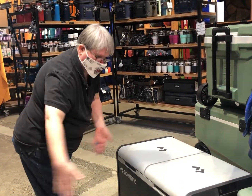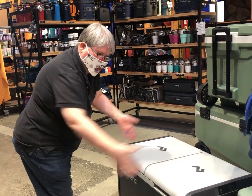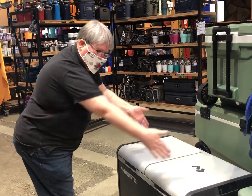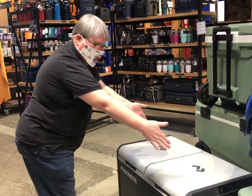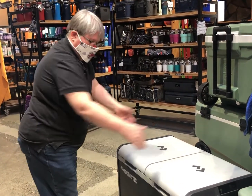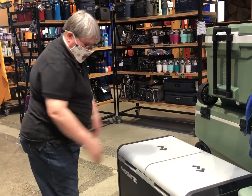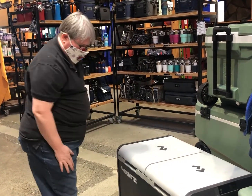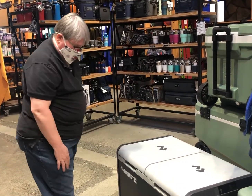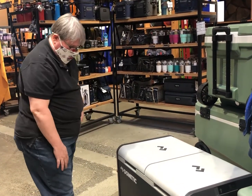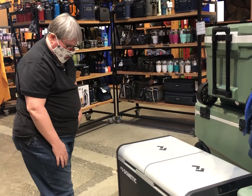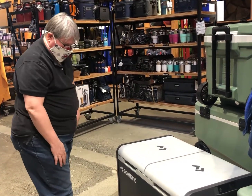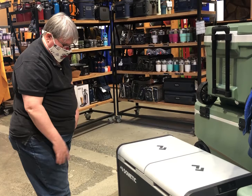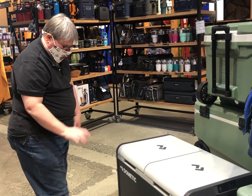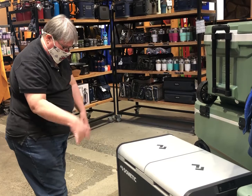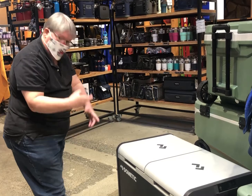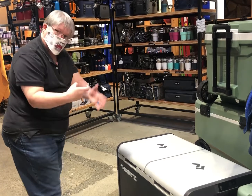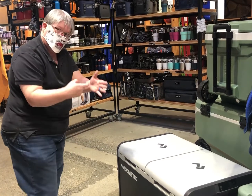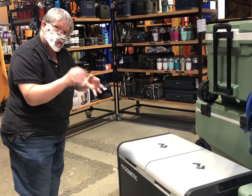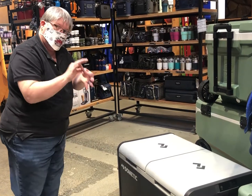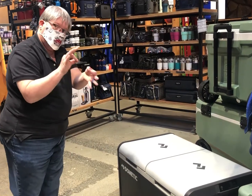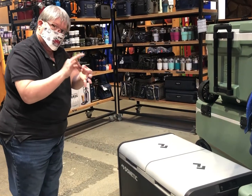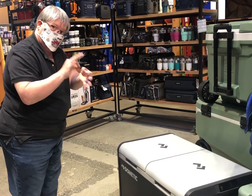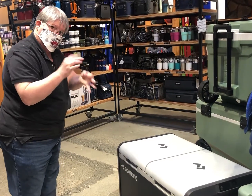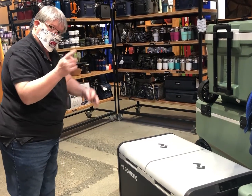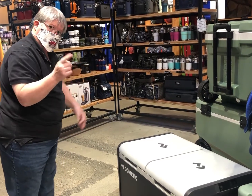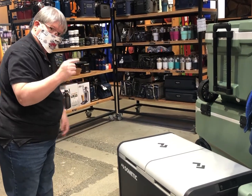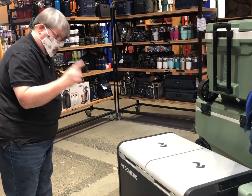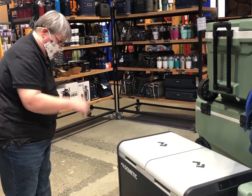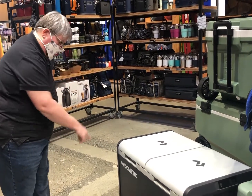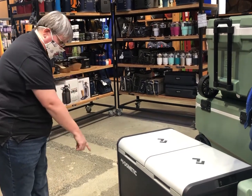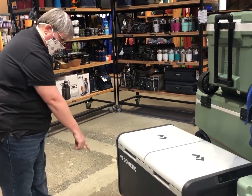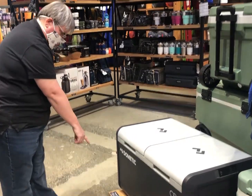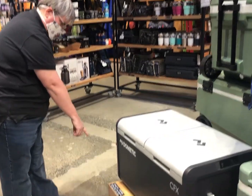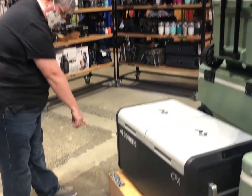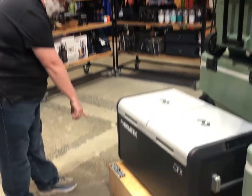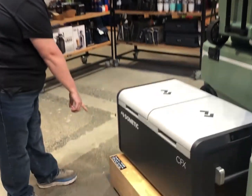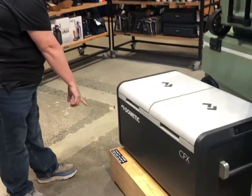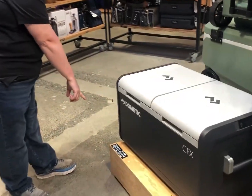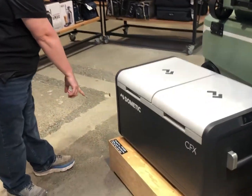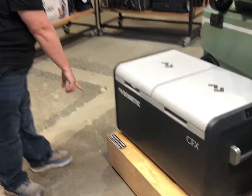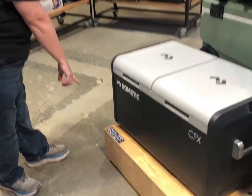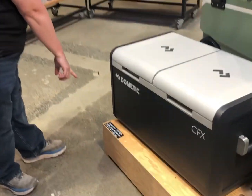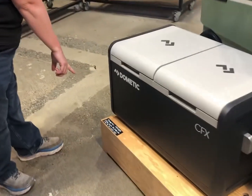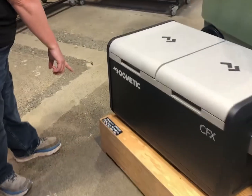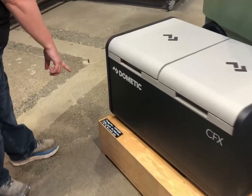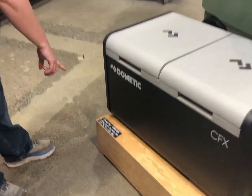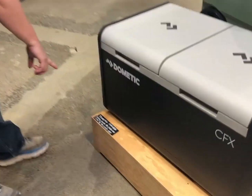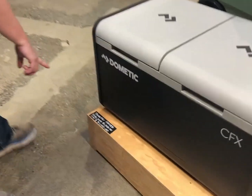and go back under. This is the cost the price tag here. Come here...